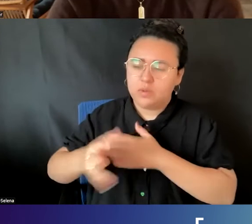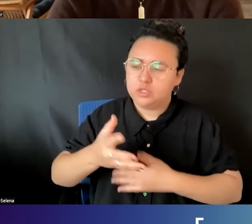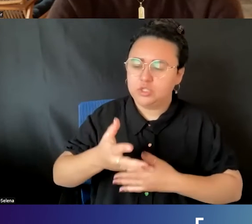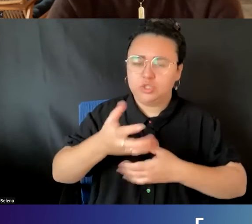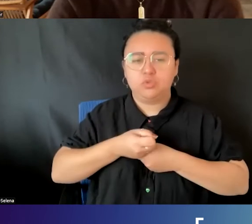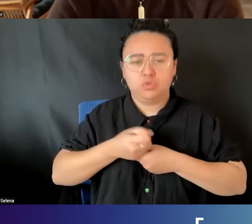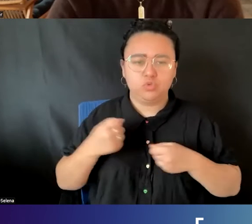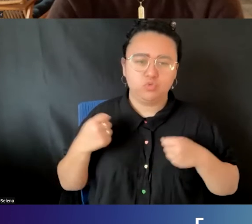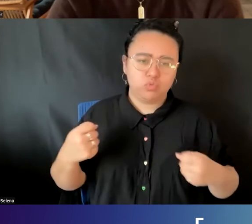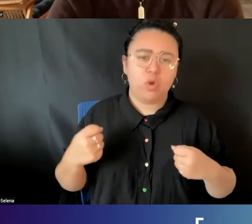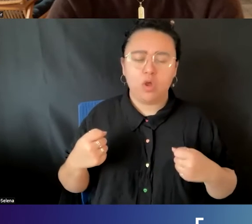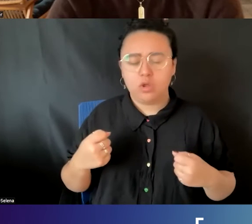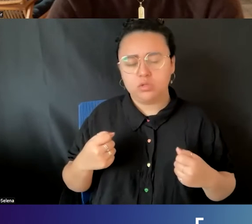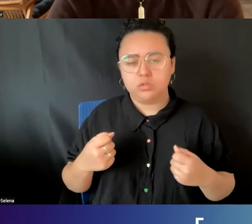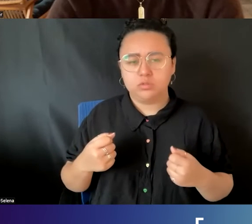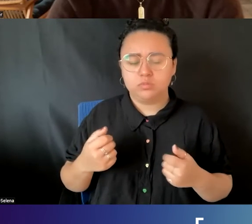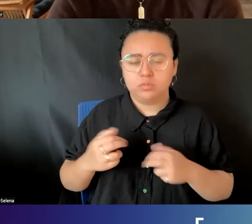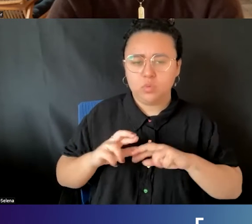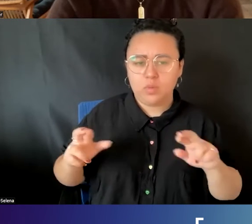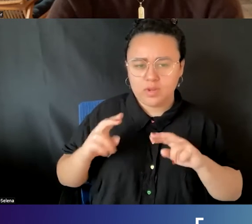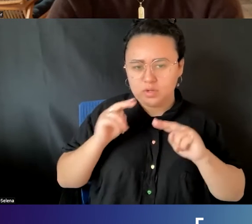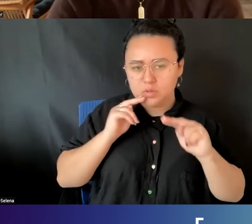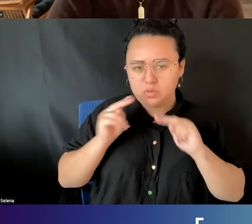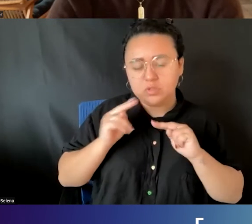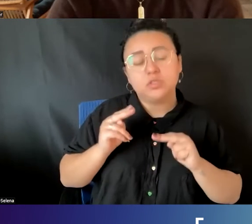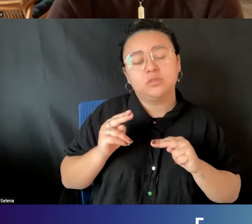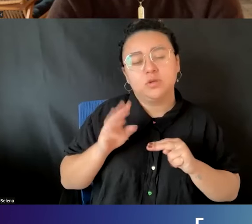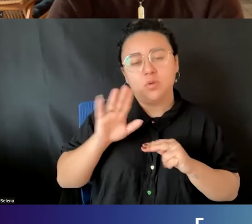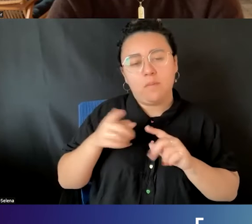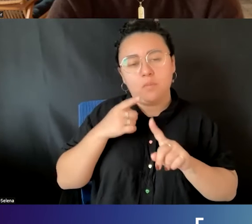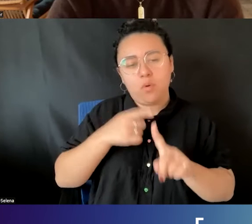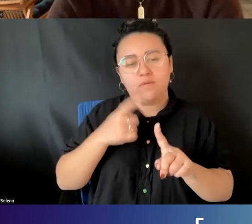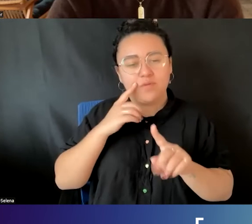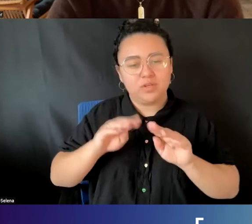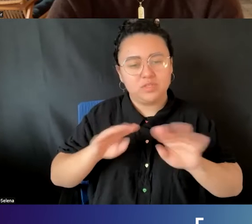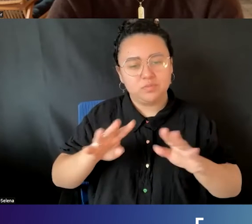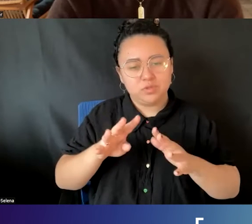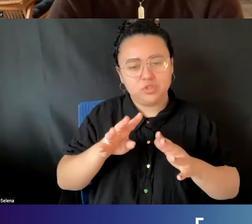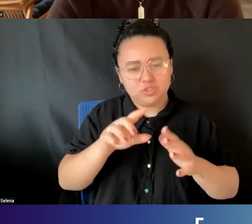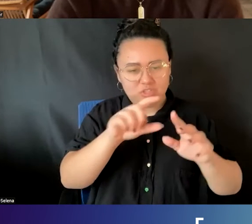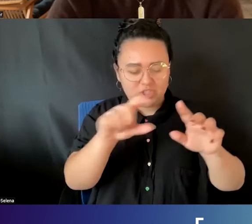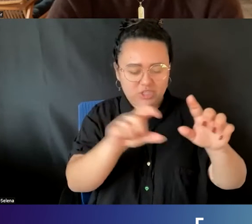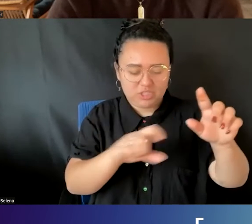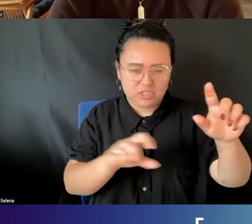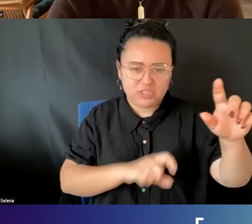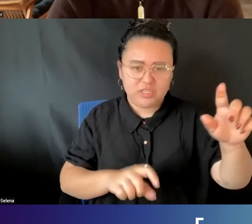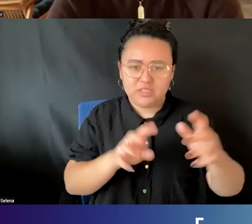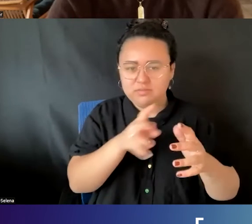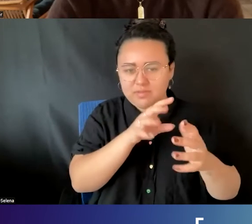And, you know, I like your point that you put in this distribution spreadsheet, you know, no, no, no.